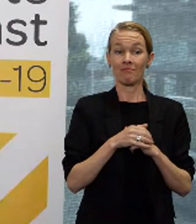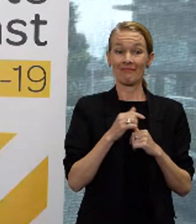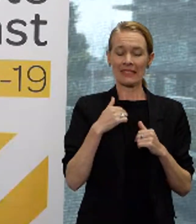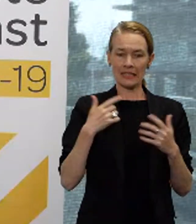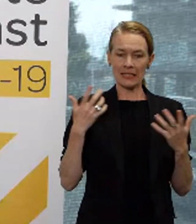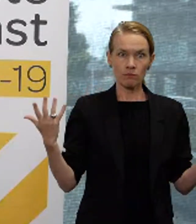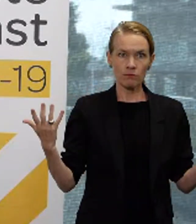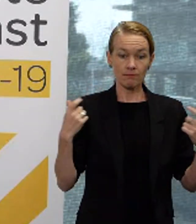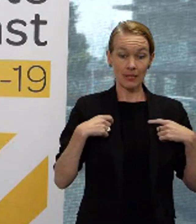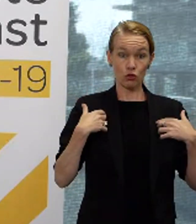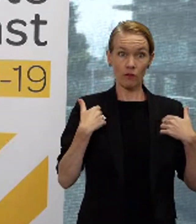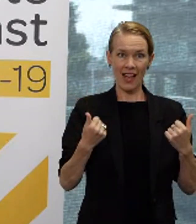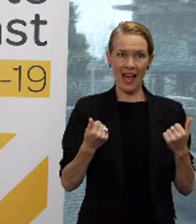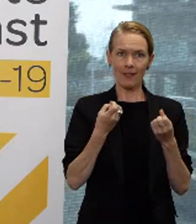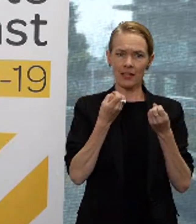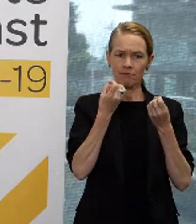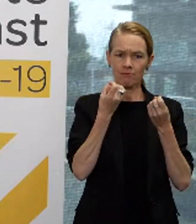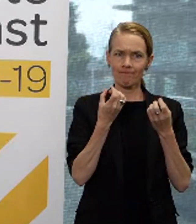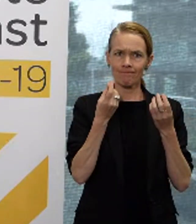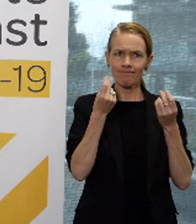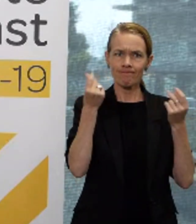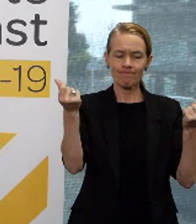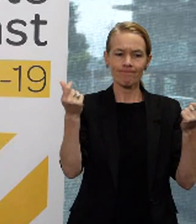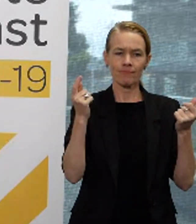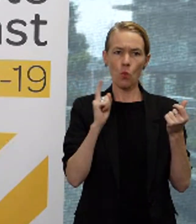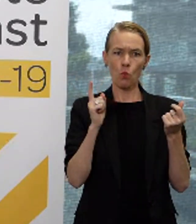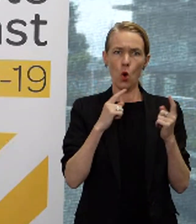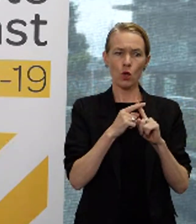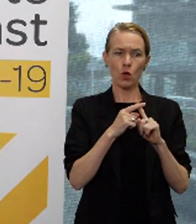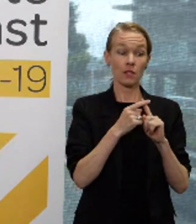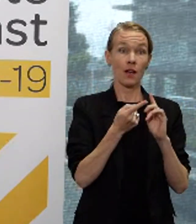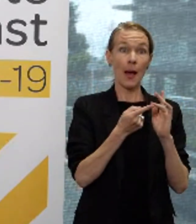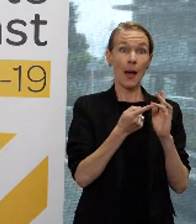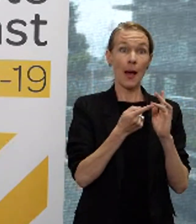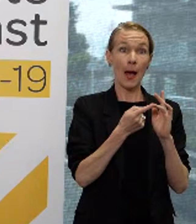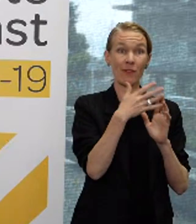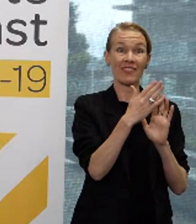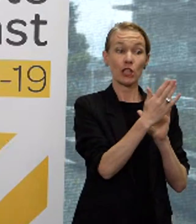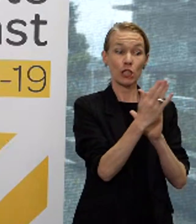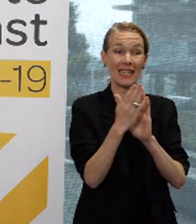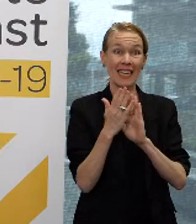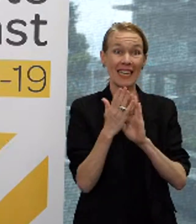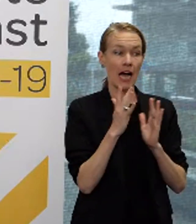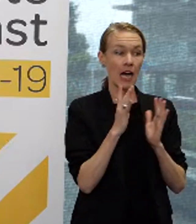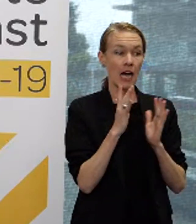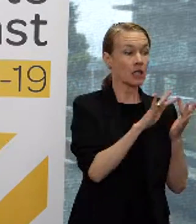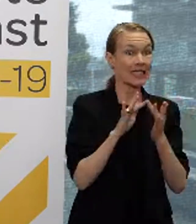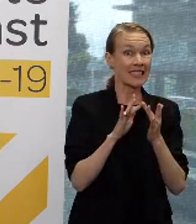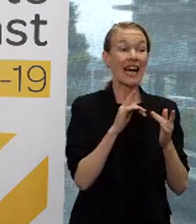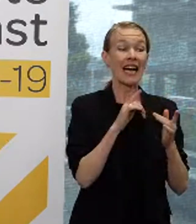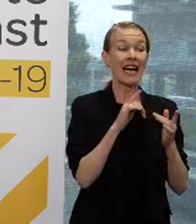tracing systems and testing into place to ensure there are not more cases associated with this man